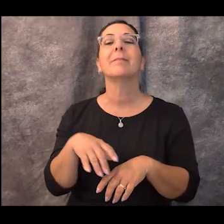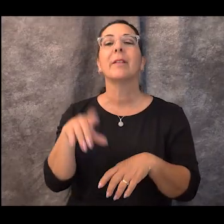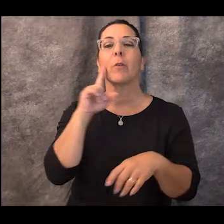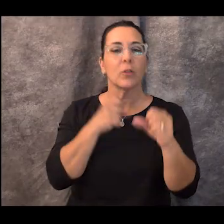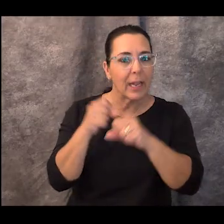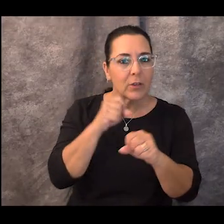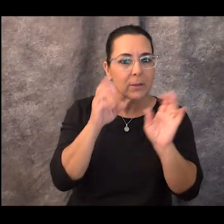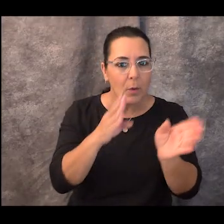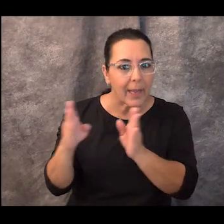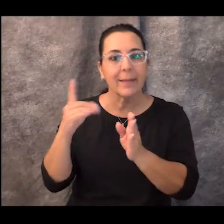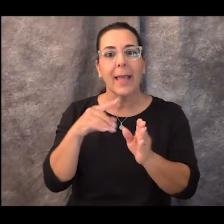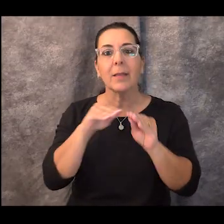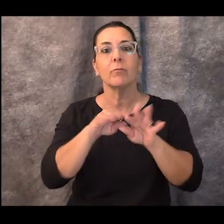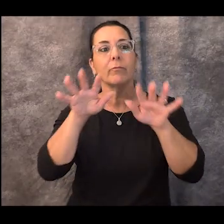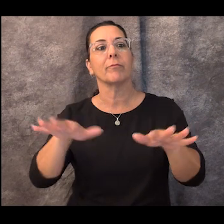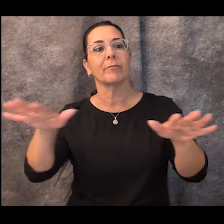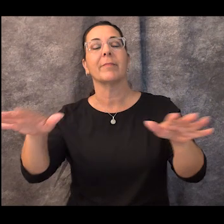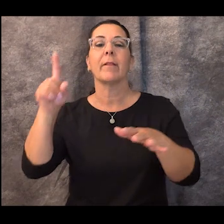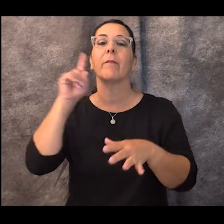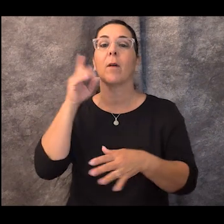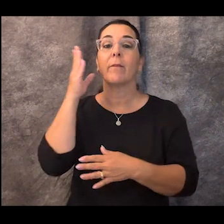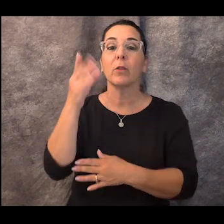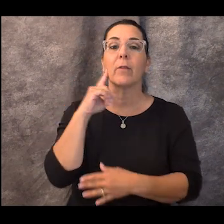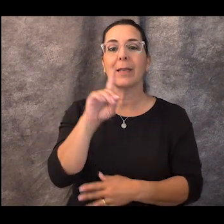organize, and posterize for the future of the disability rights movement.